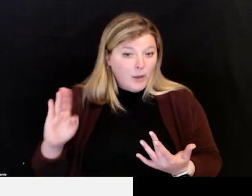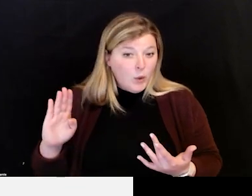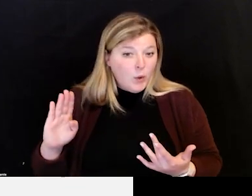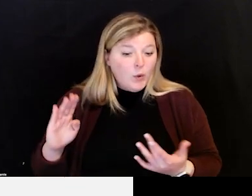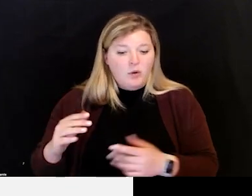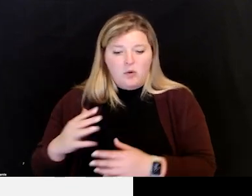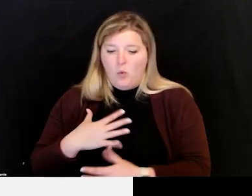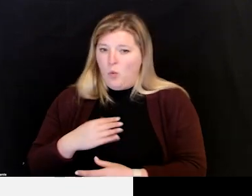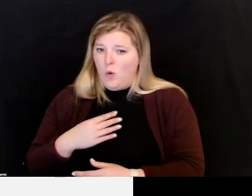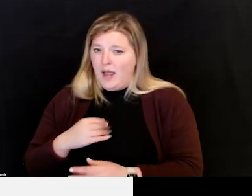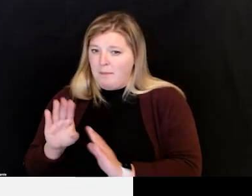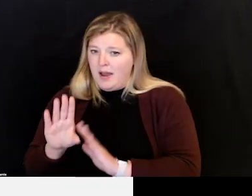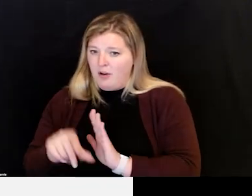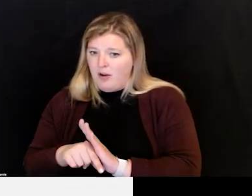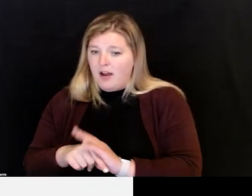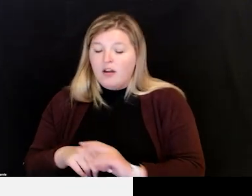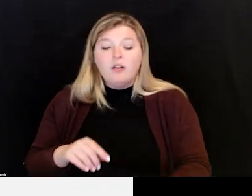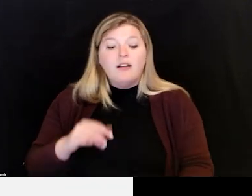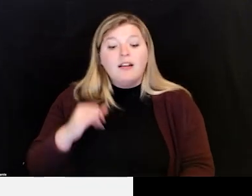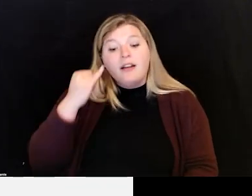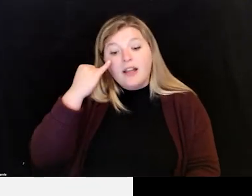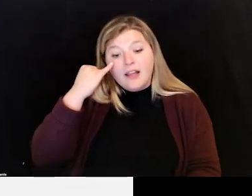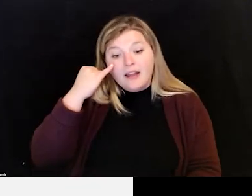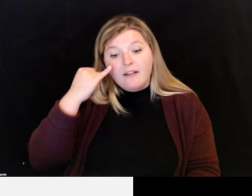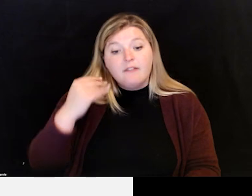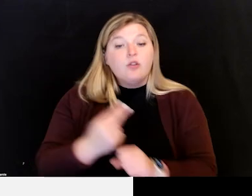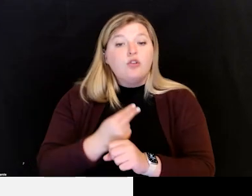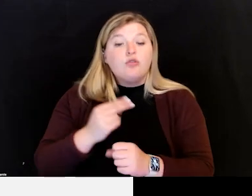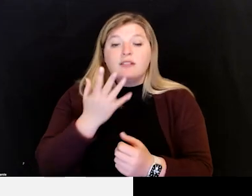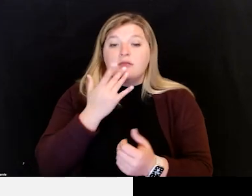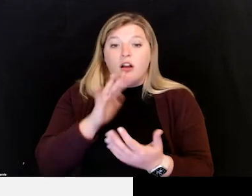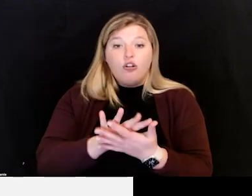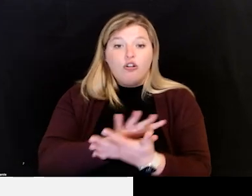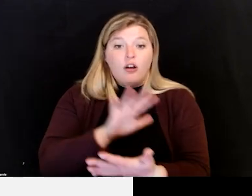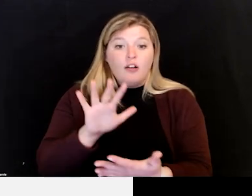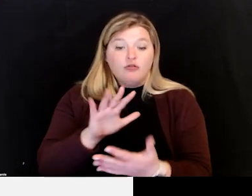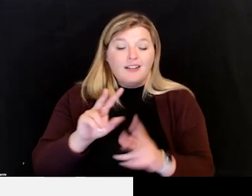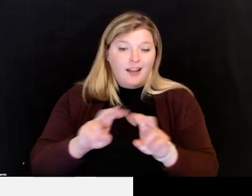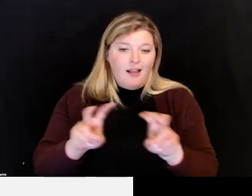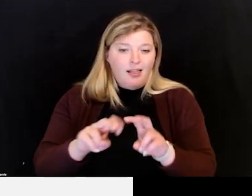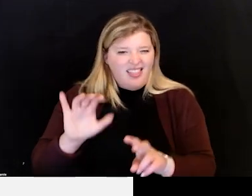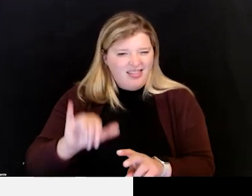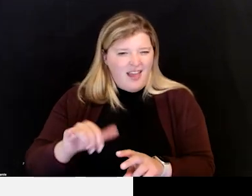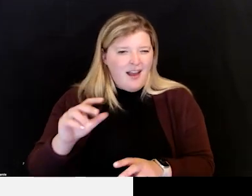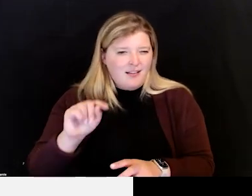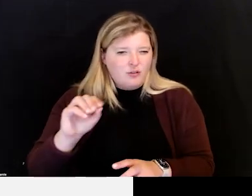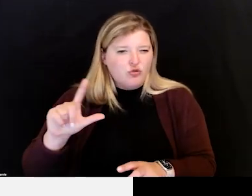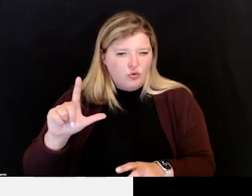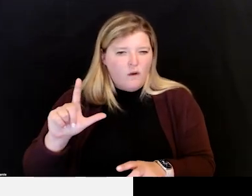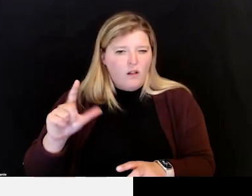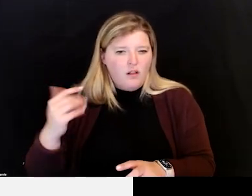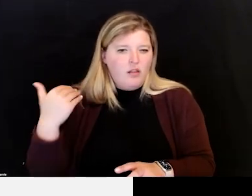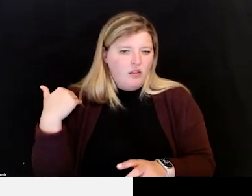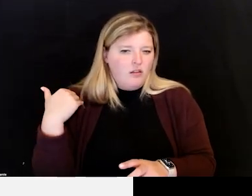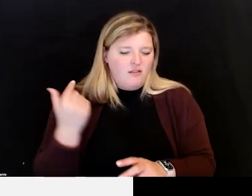That hyperlink color, if you were to use Color Contrast Analyzer, the tool that I talked about in some of the previous slides,